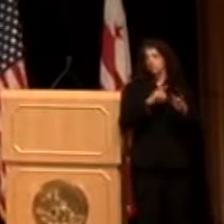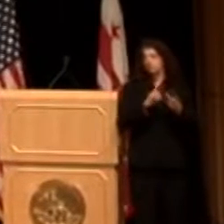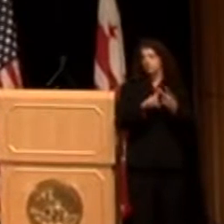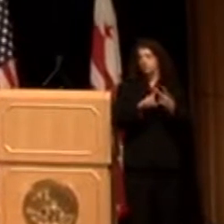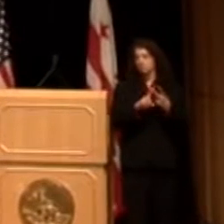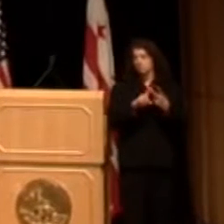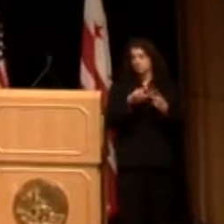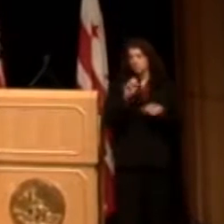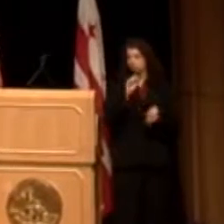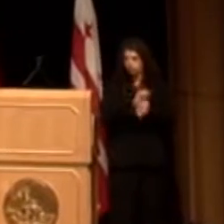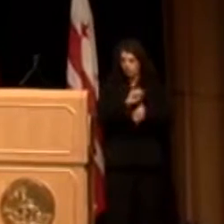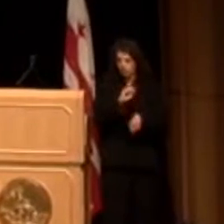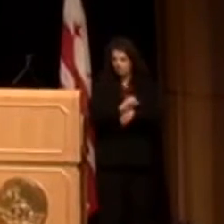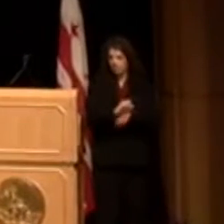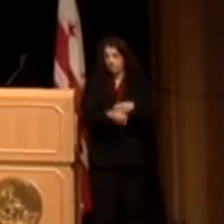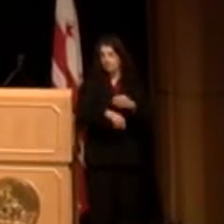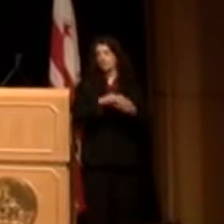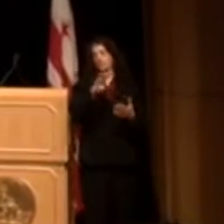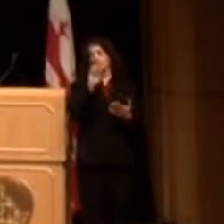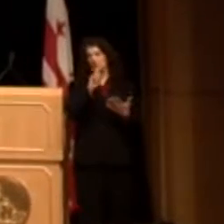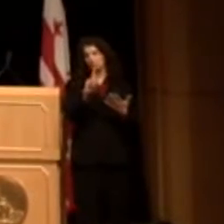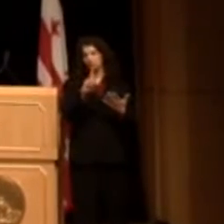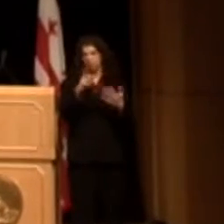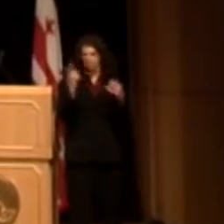CONTINUING TO GROW. NOW, THAT DOESN'T MEAN THAT WE